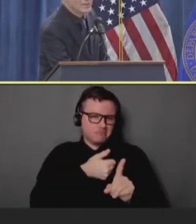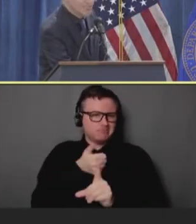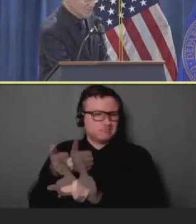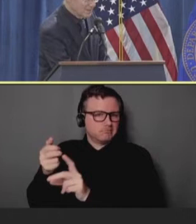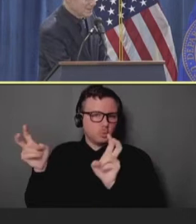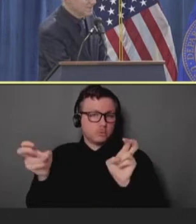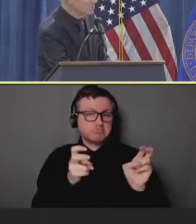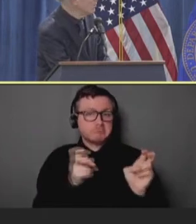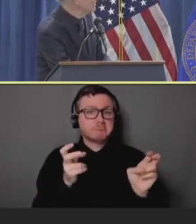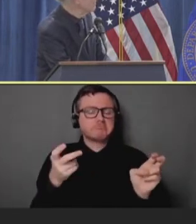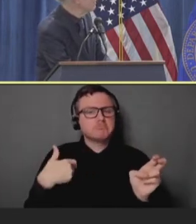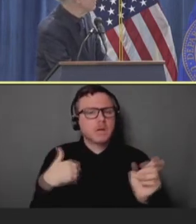with this at this point?